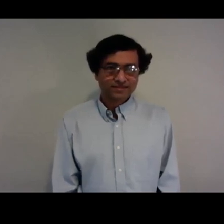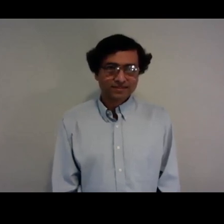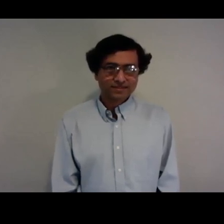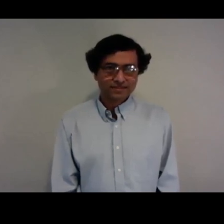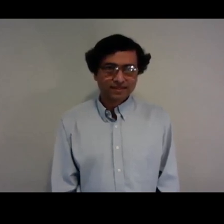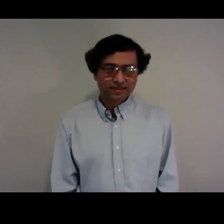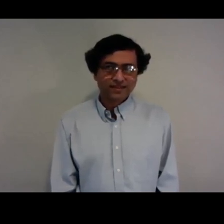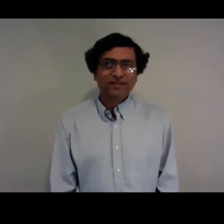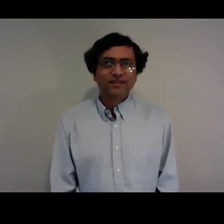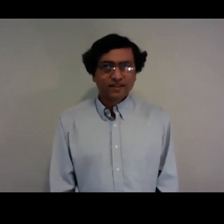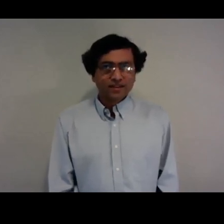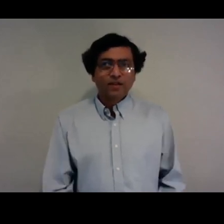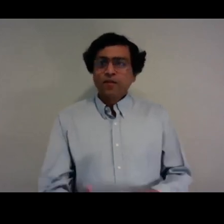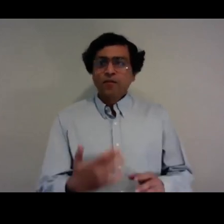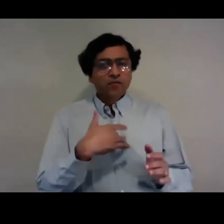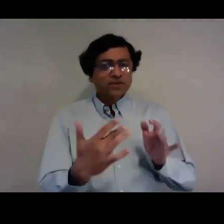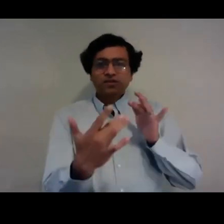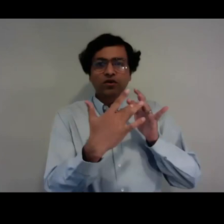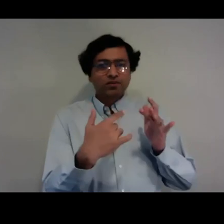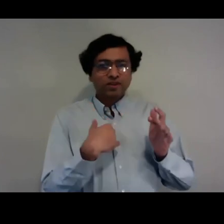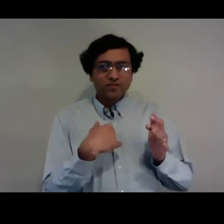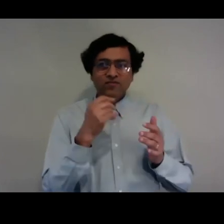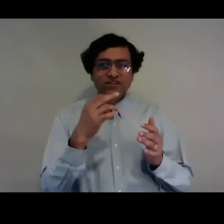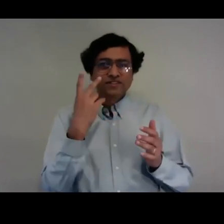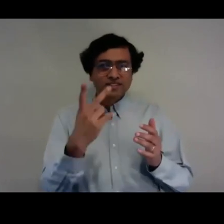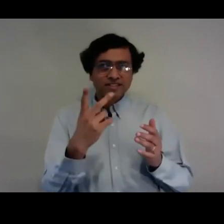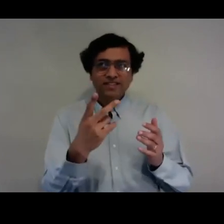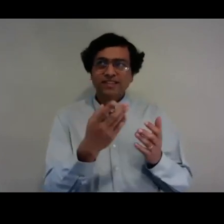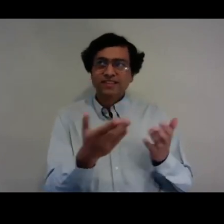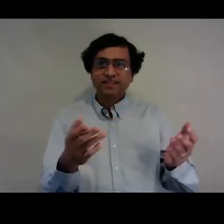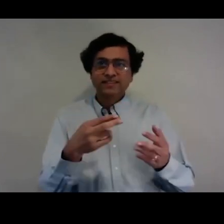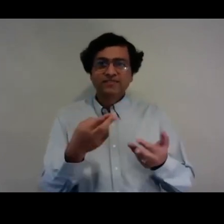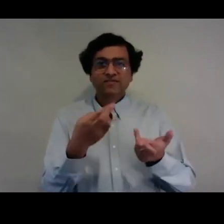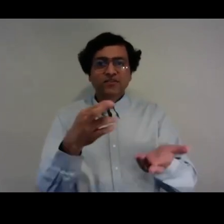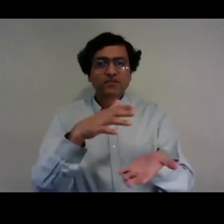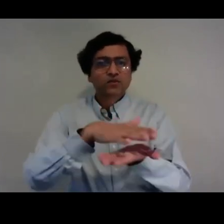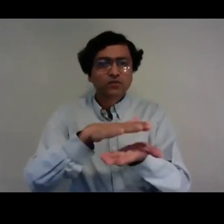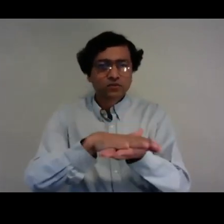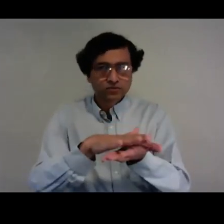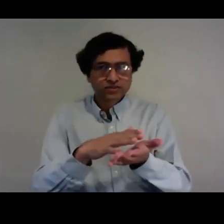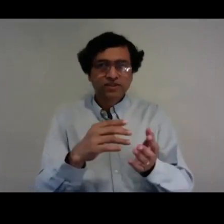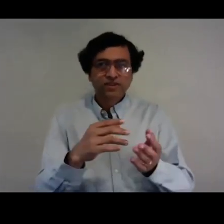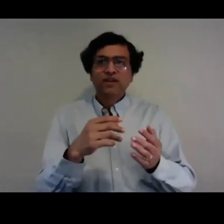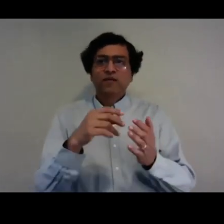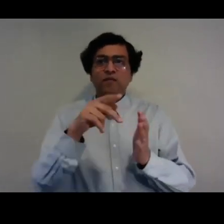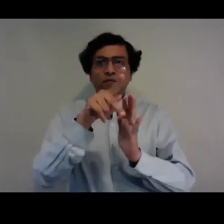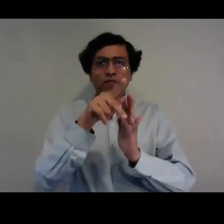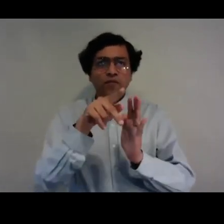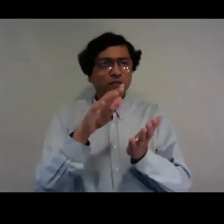about the work that you're currently doing? Just to feel free to reach out to me.